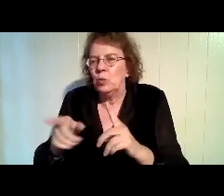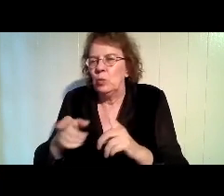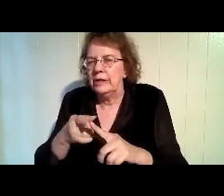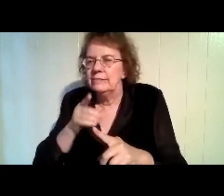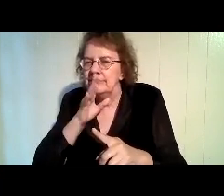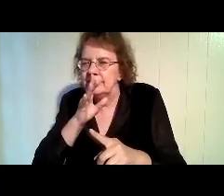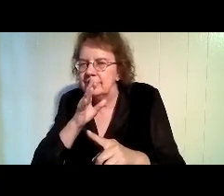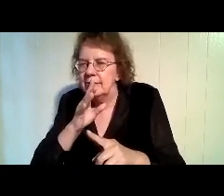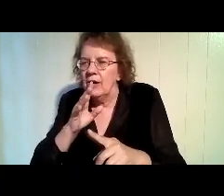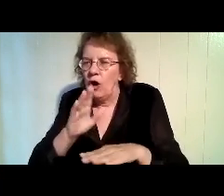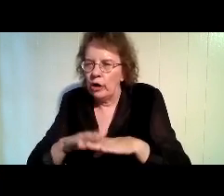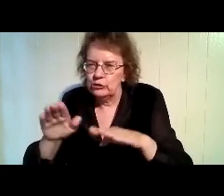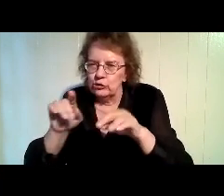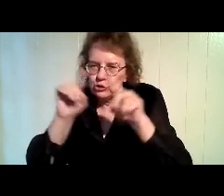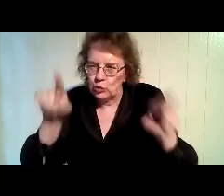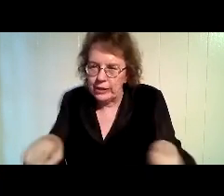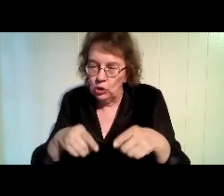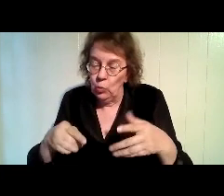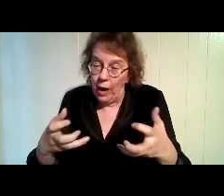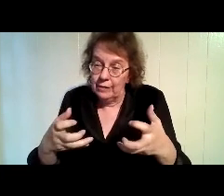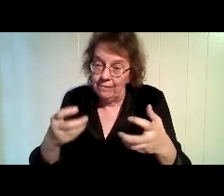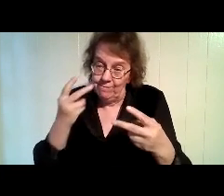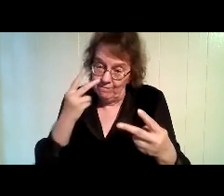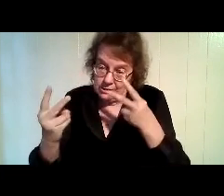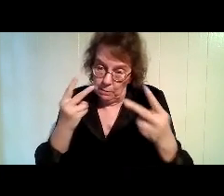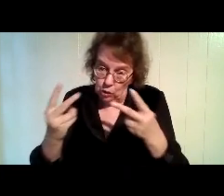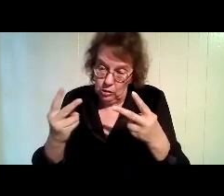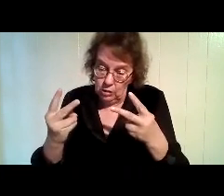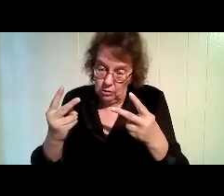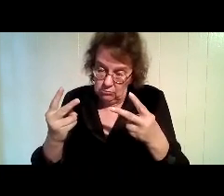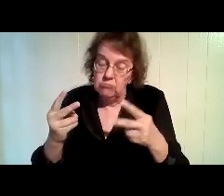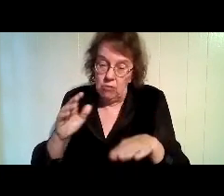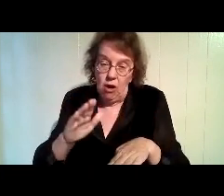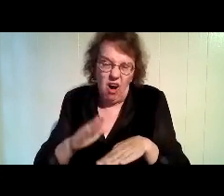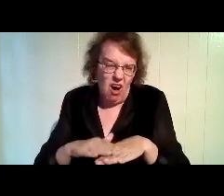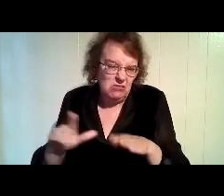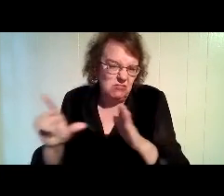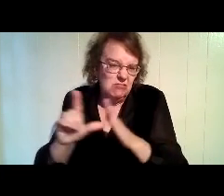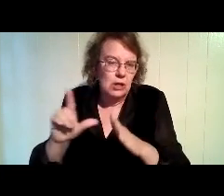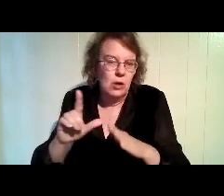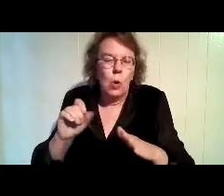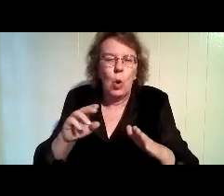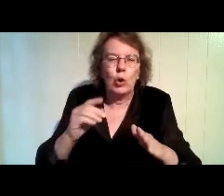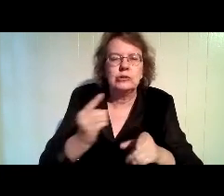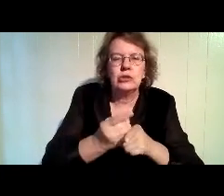have it visible. That's on by default, but you can also have it hide the cursor if you'd rather just have it real out and you don't need that visual.